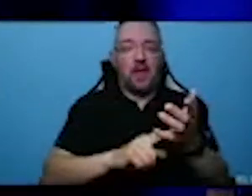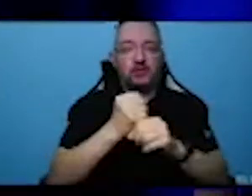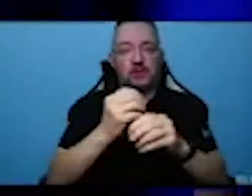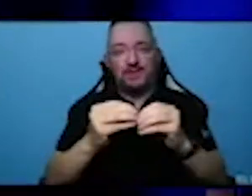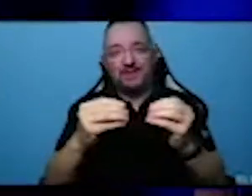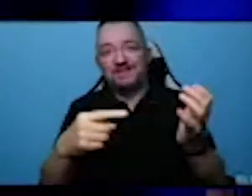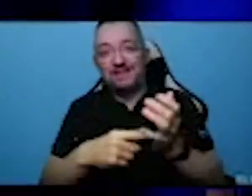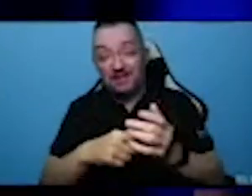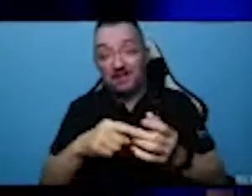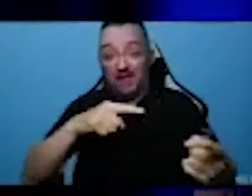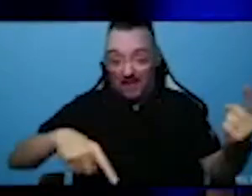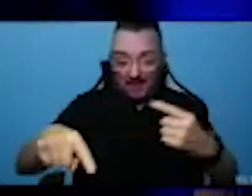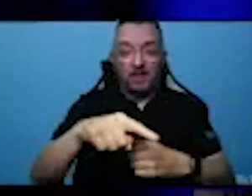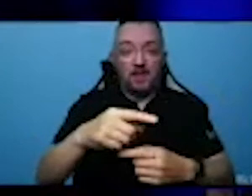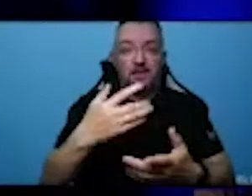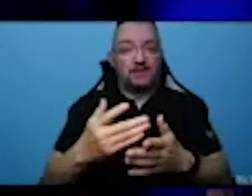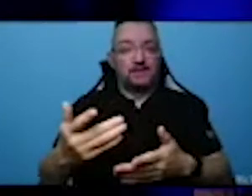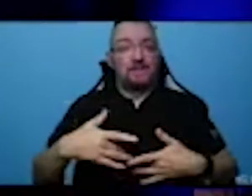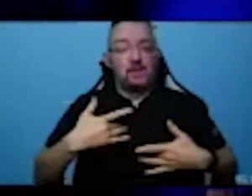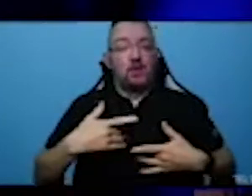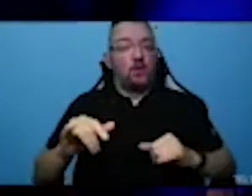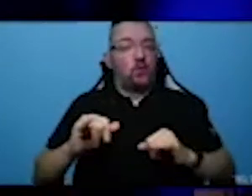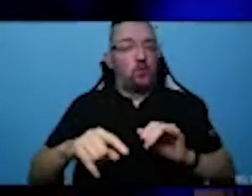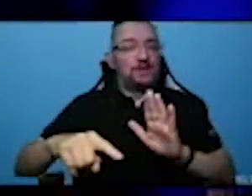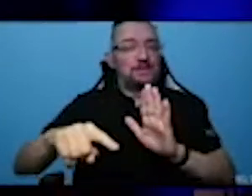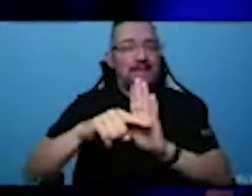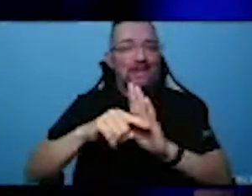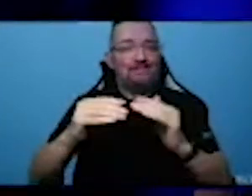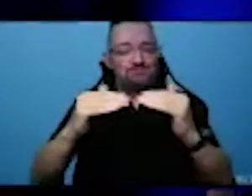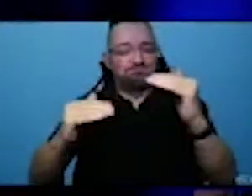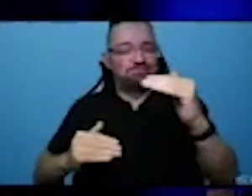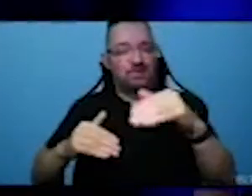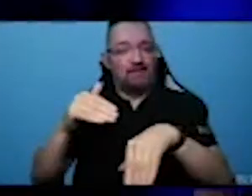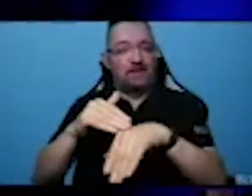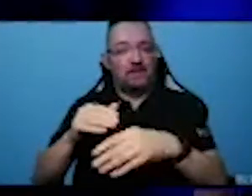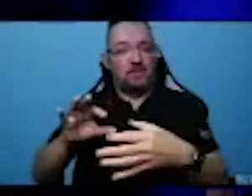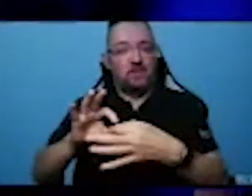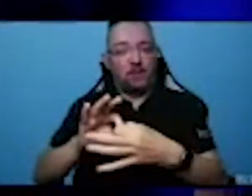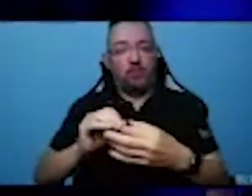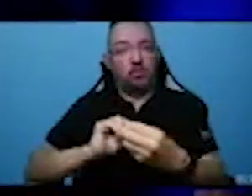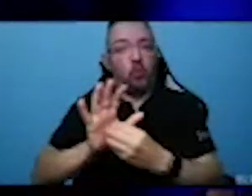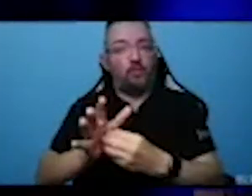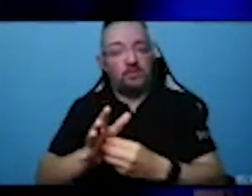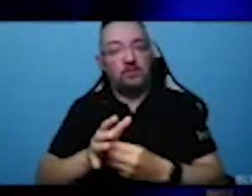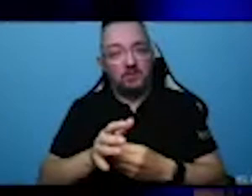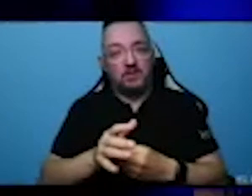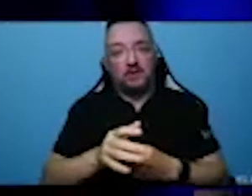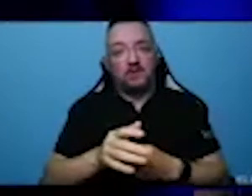negatively impacted by the pandemic. So if we are to be ready and resilient as has been said for future crisis,